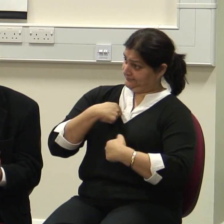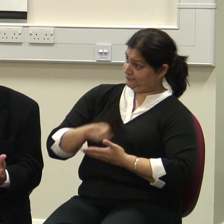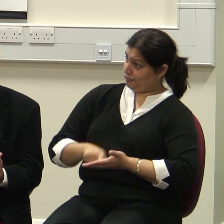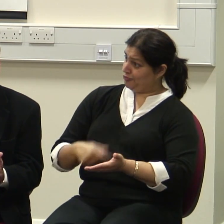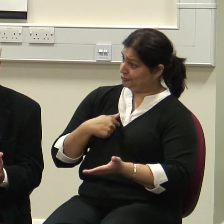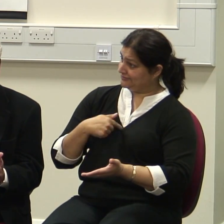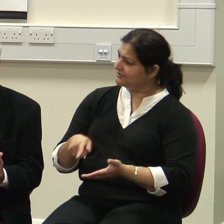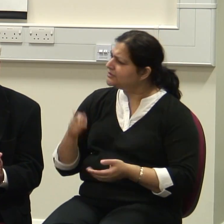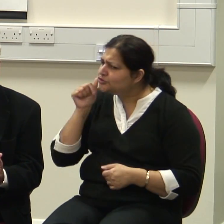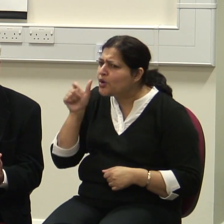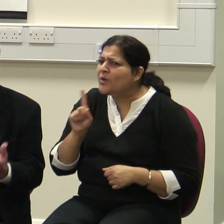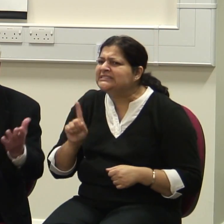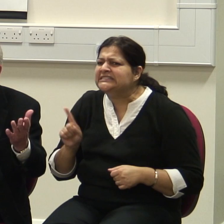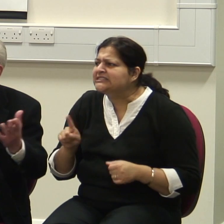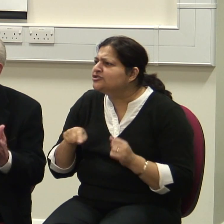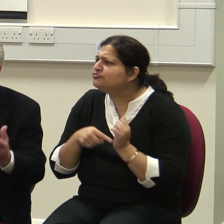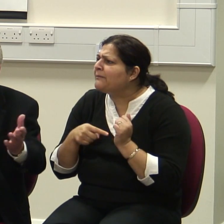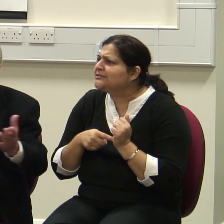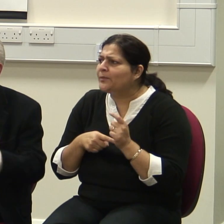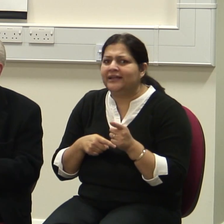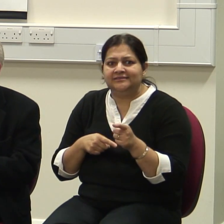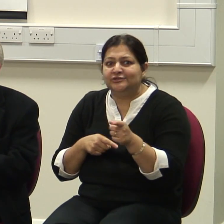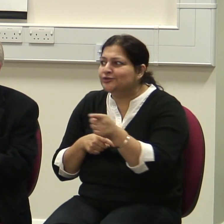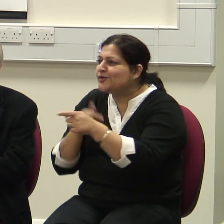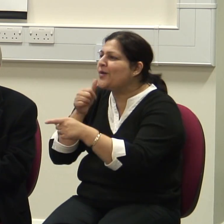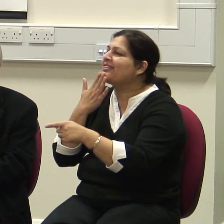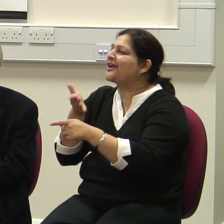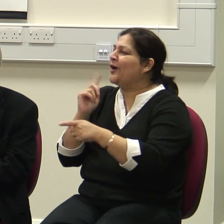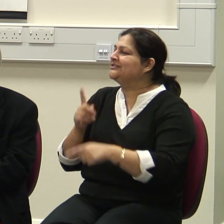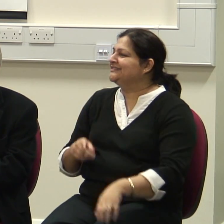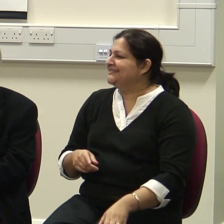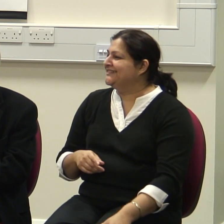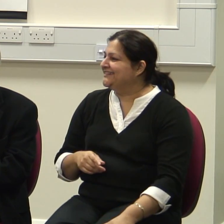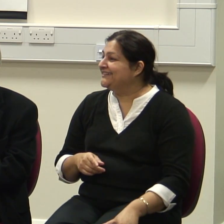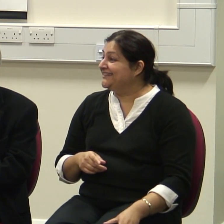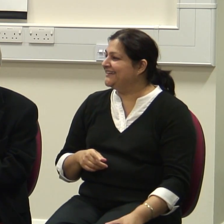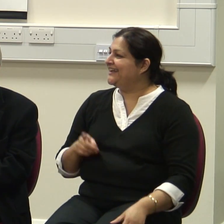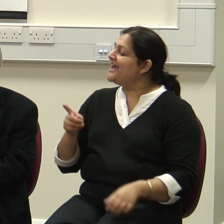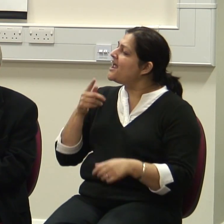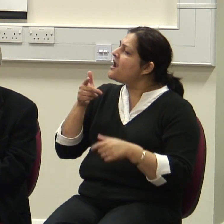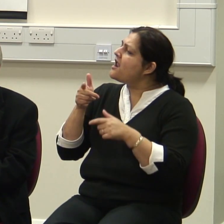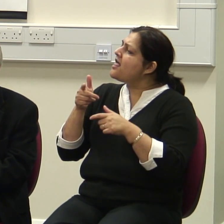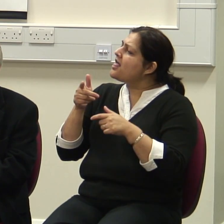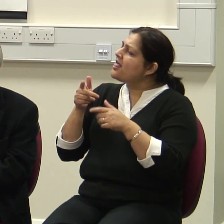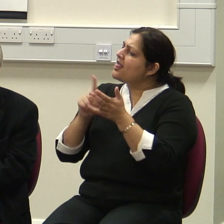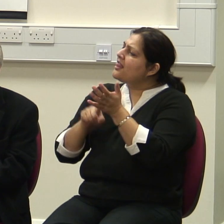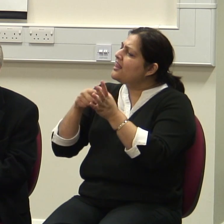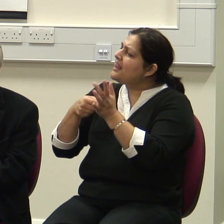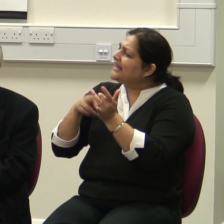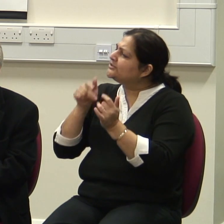You know what Drapetomania was? Well you know! Made of a Latin term: so slave that ran away